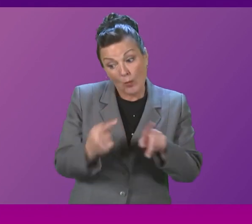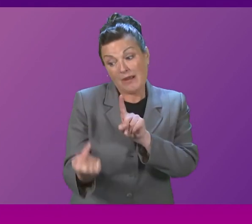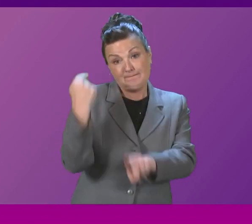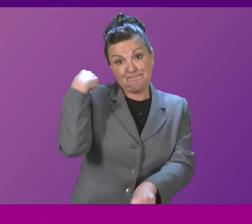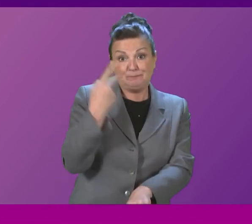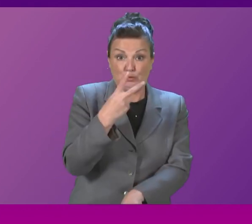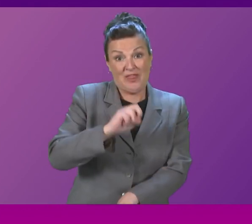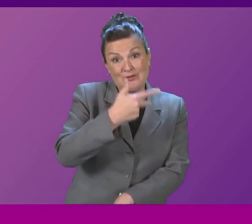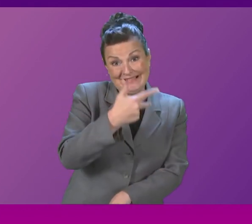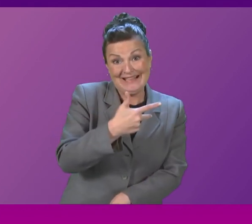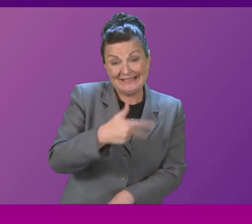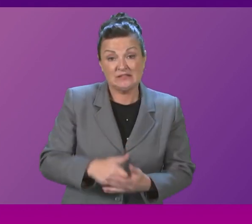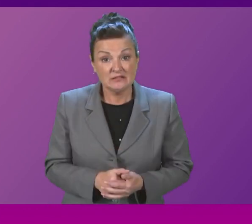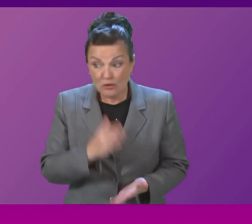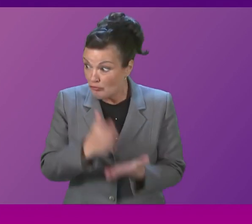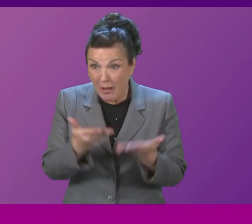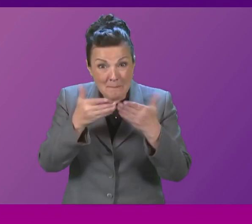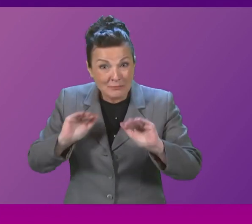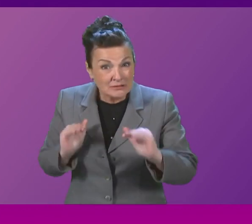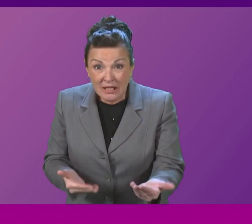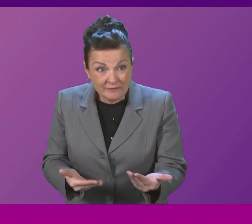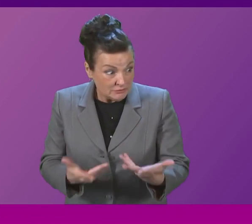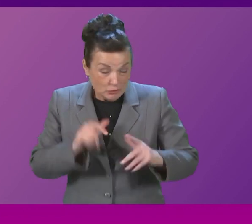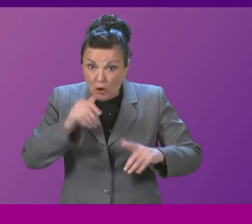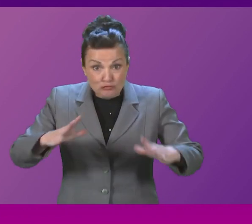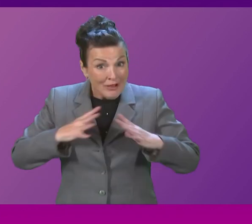services have not yet properly recovered from the last period of Tory austerity.